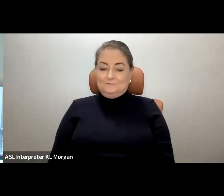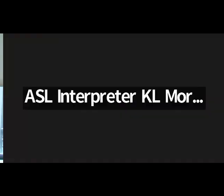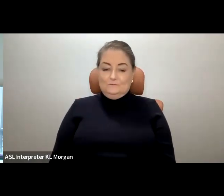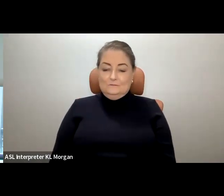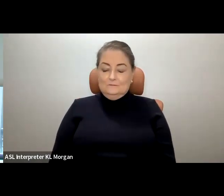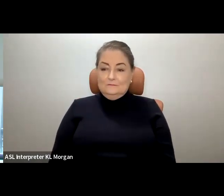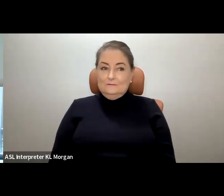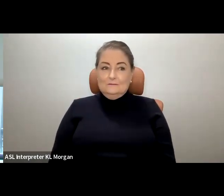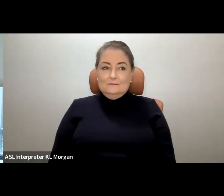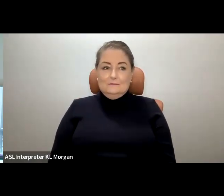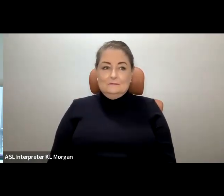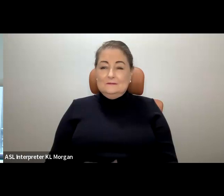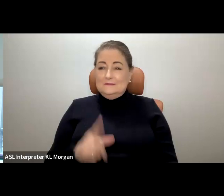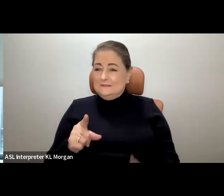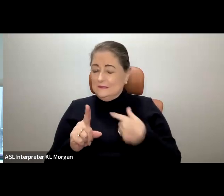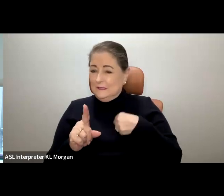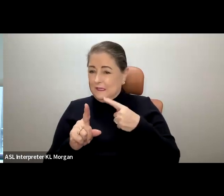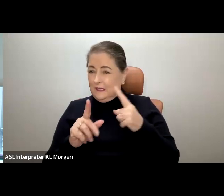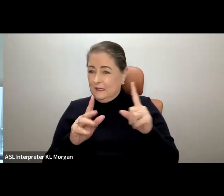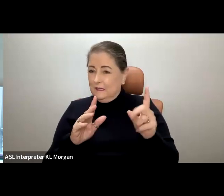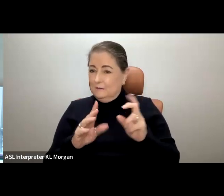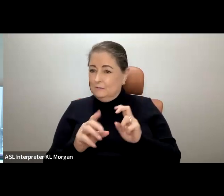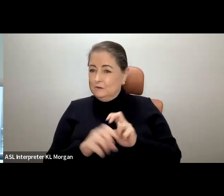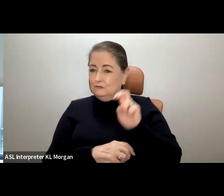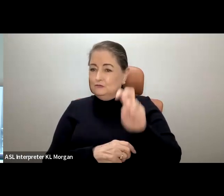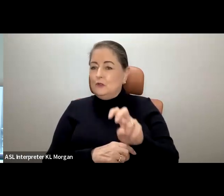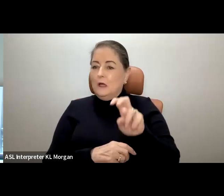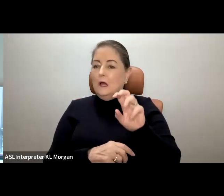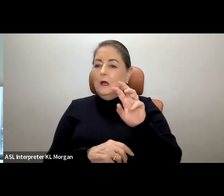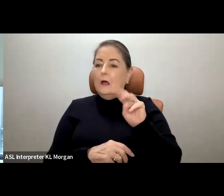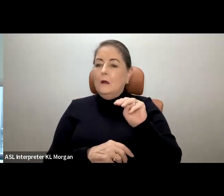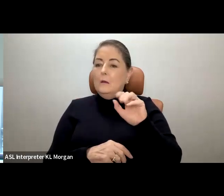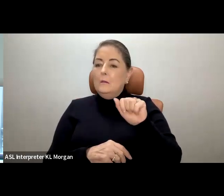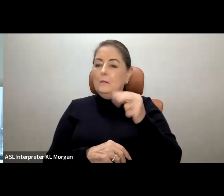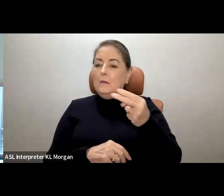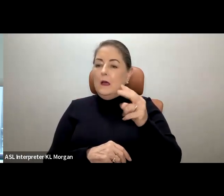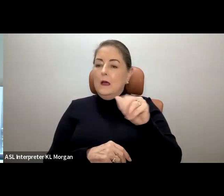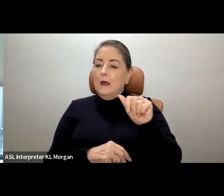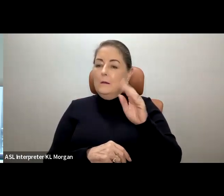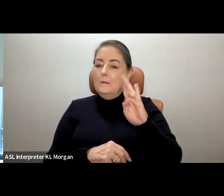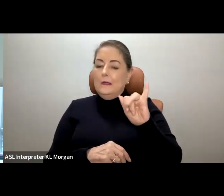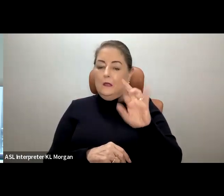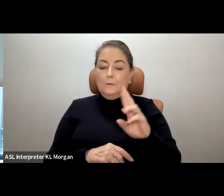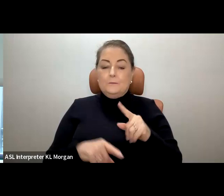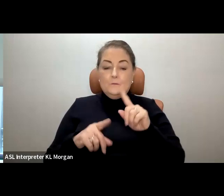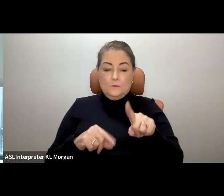[Andrew Marcum] So if I can just jump in real quick, Andrew, with this scoring, when you upload a document to Blackboard, Ally